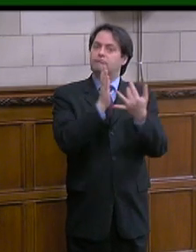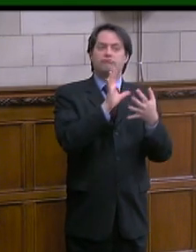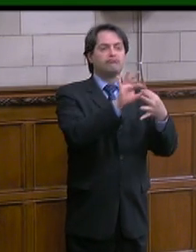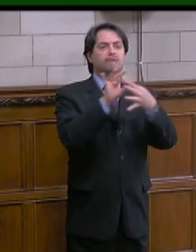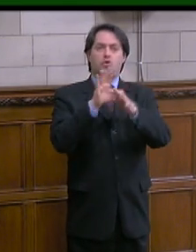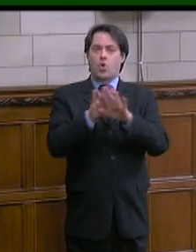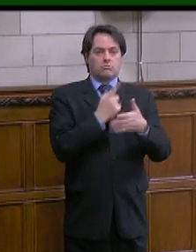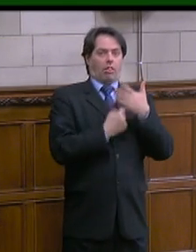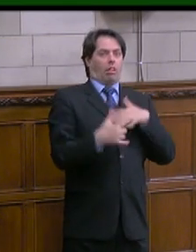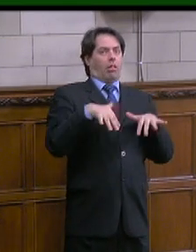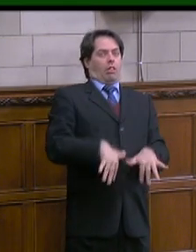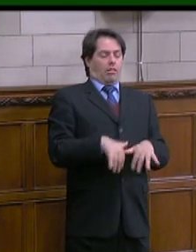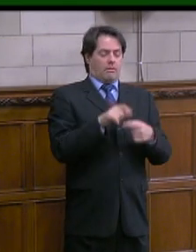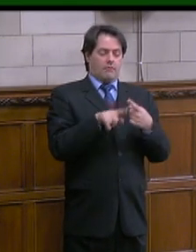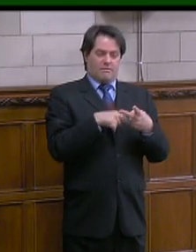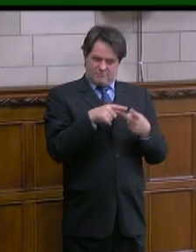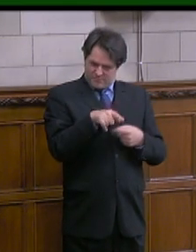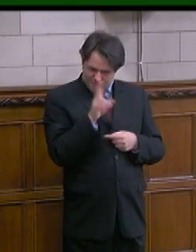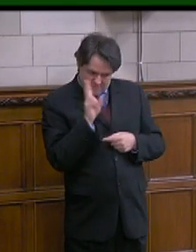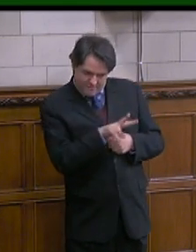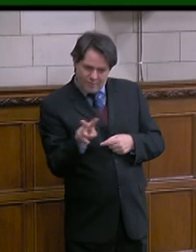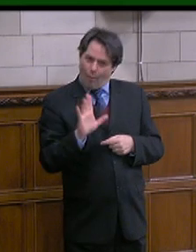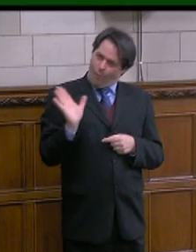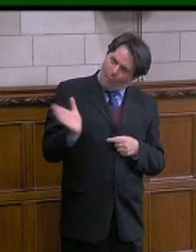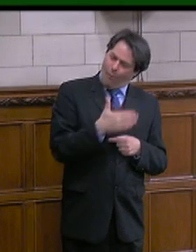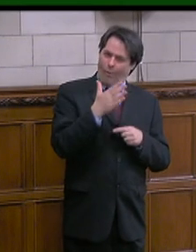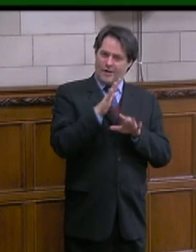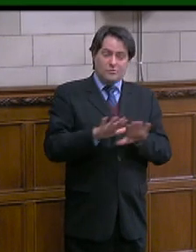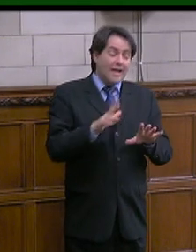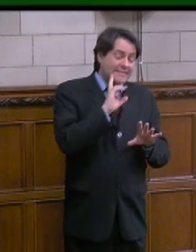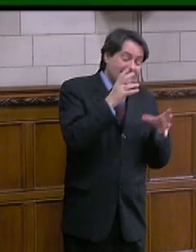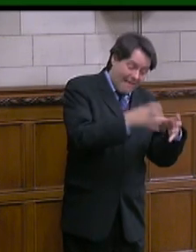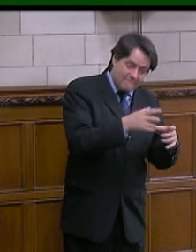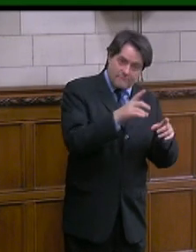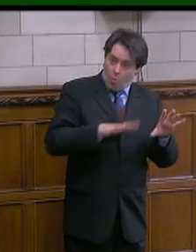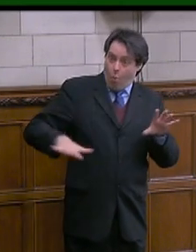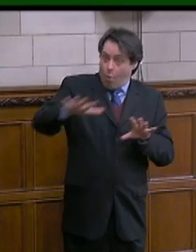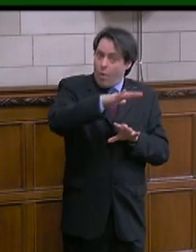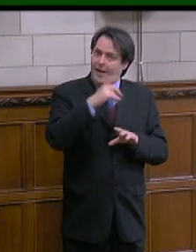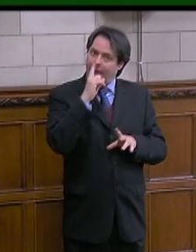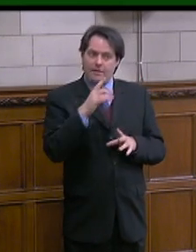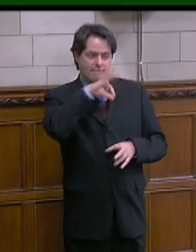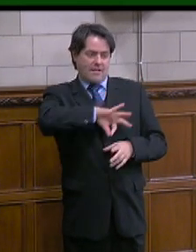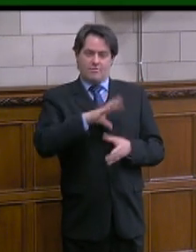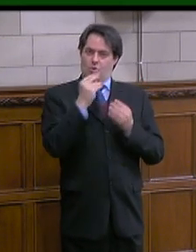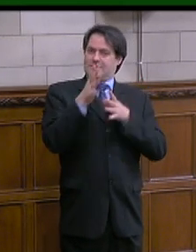She believes that all children—not just those who are deaf—can benefit from learning to sign.